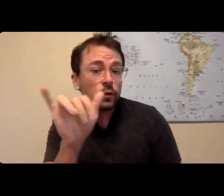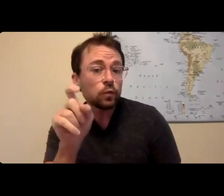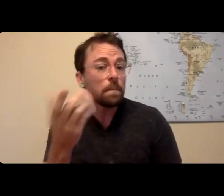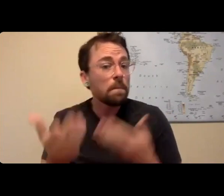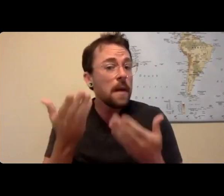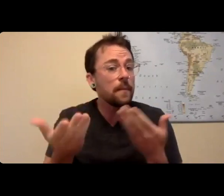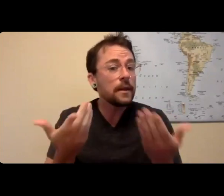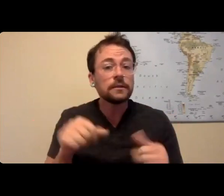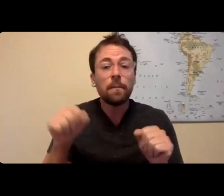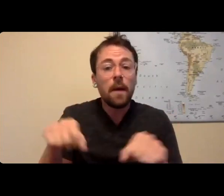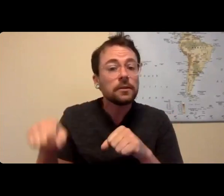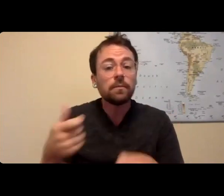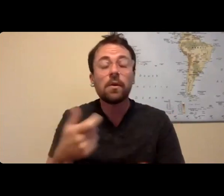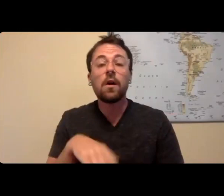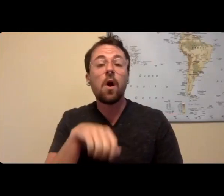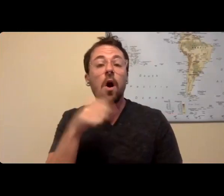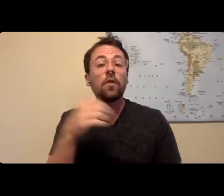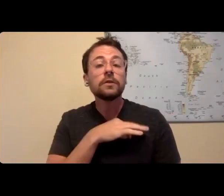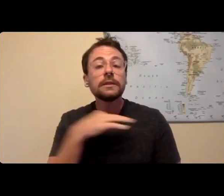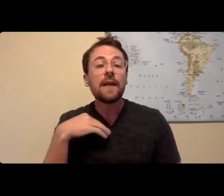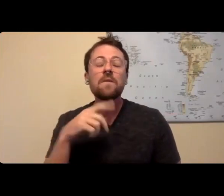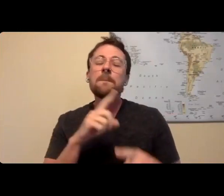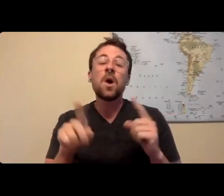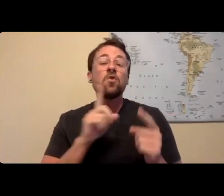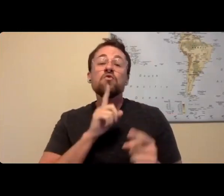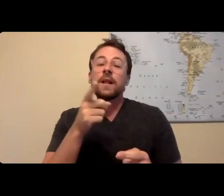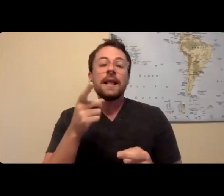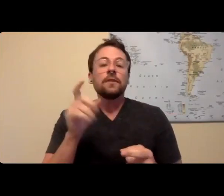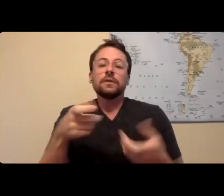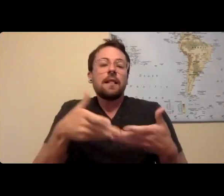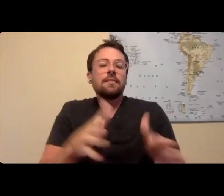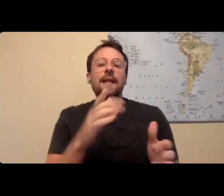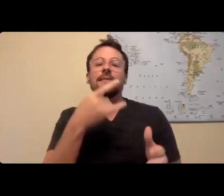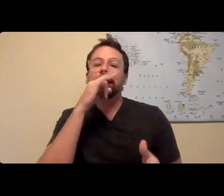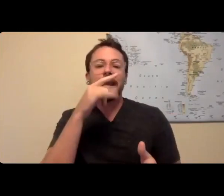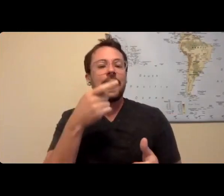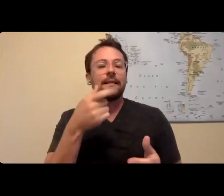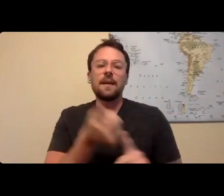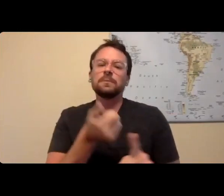we provide in the class room so that they're ready to tell you and they have the language to do it.